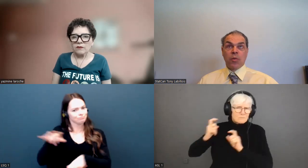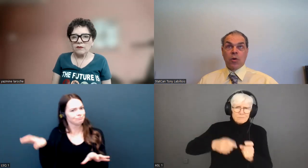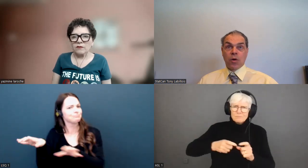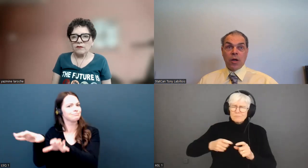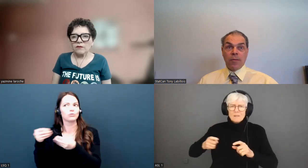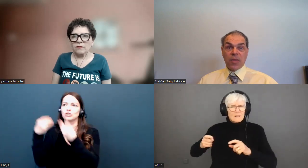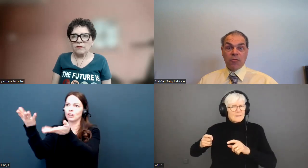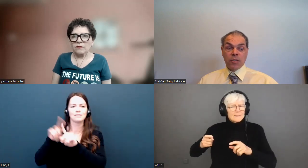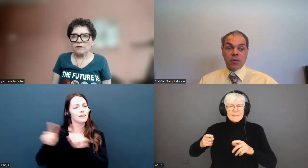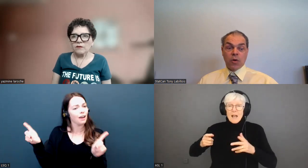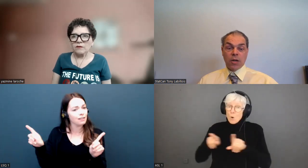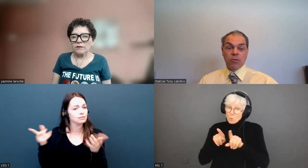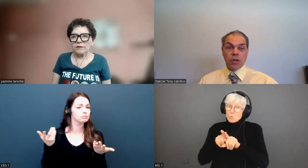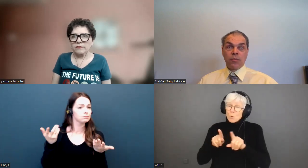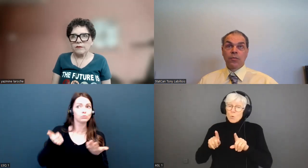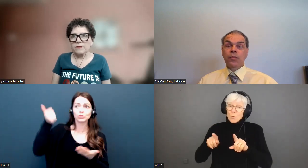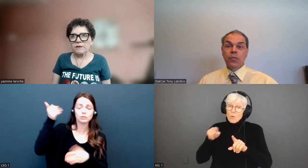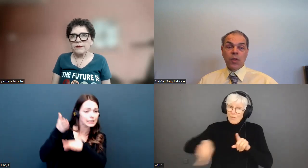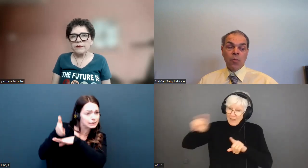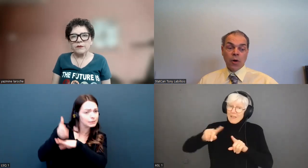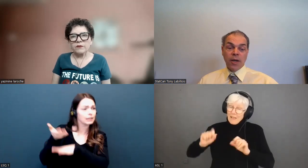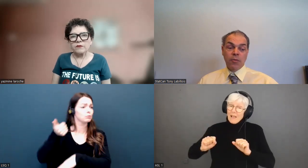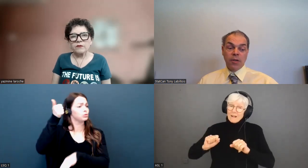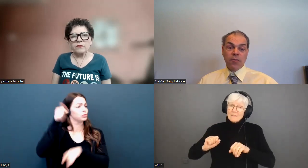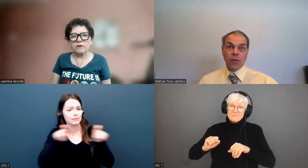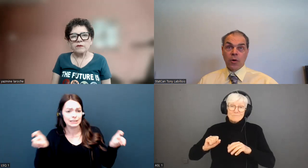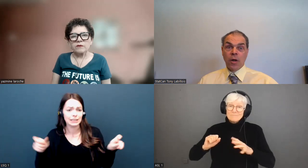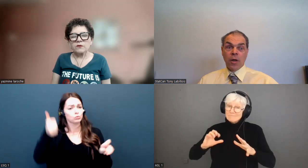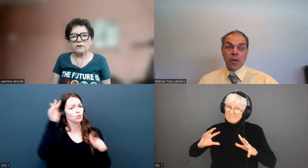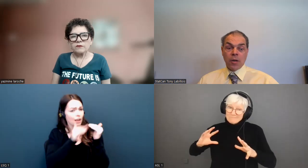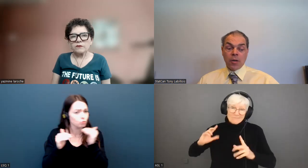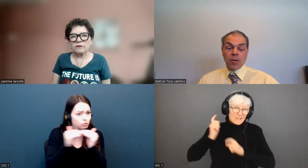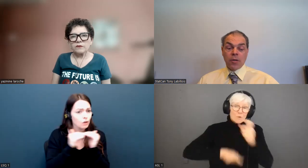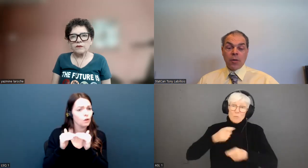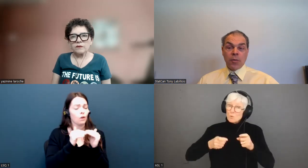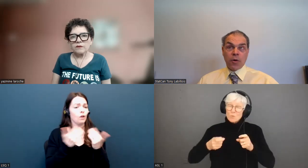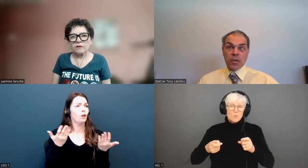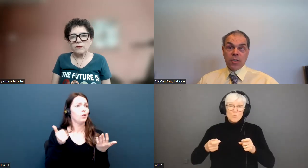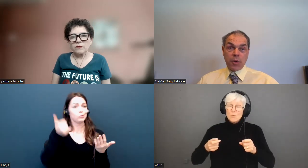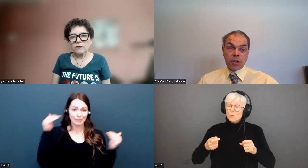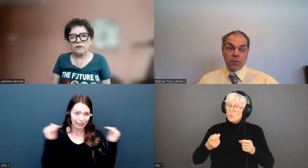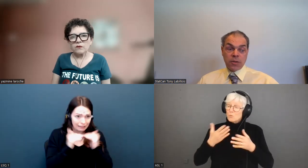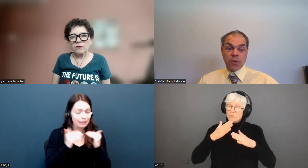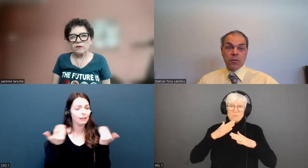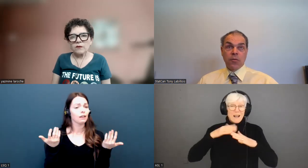more diversity more inclusion more equity for the for us in the public service but also